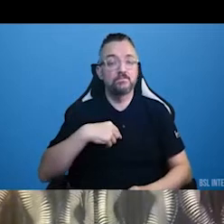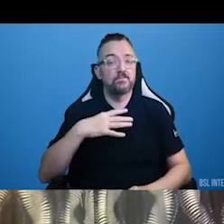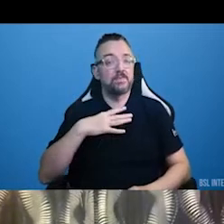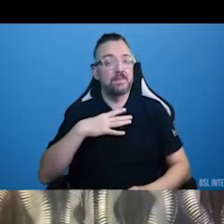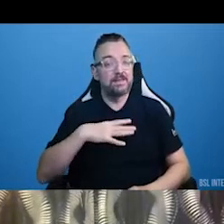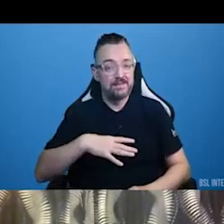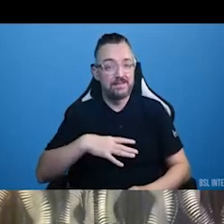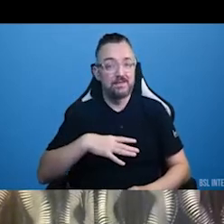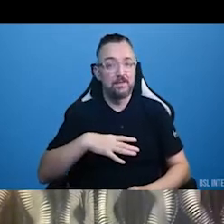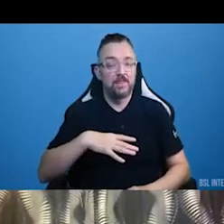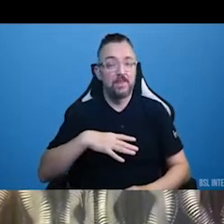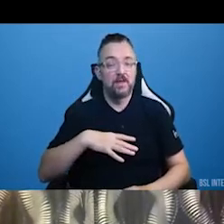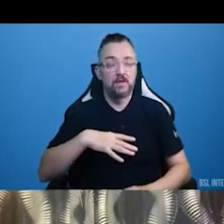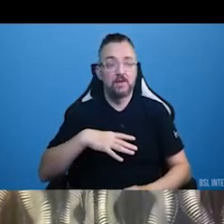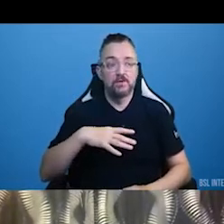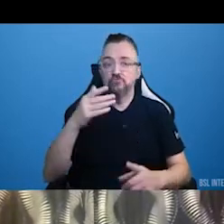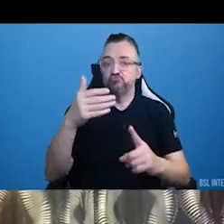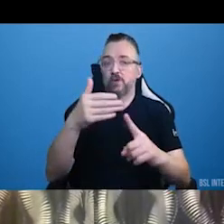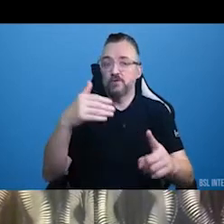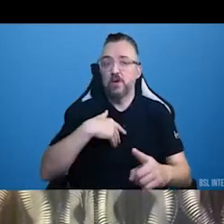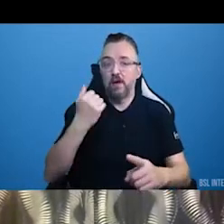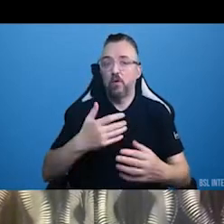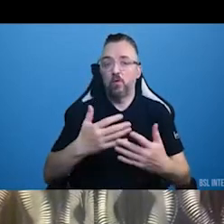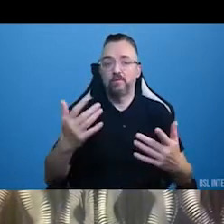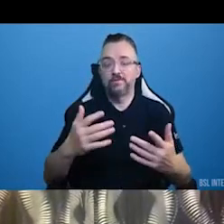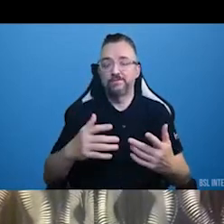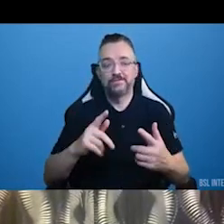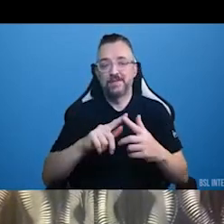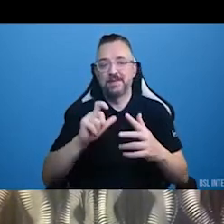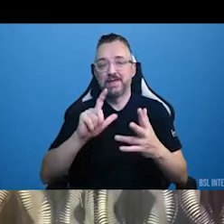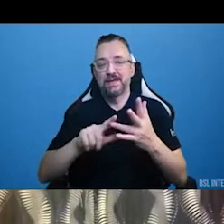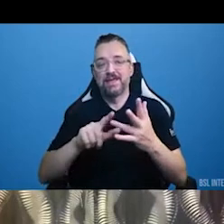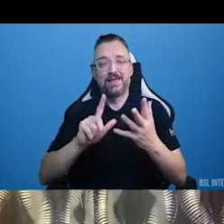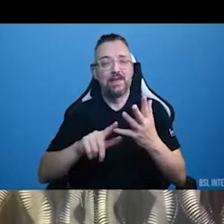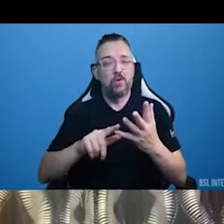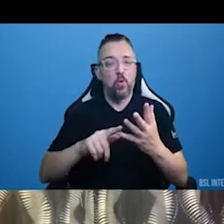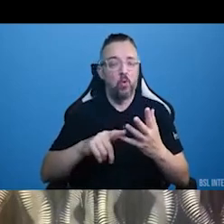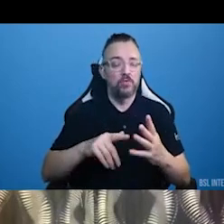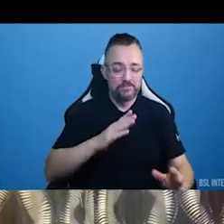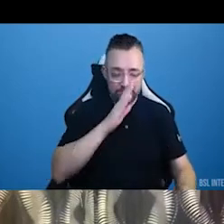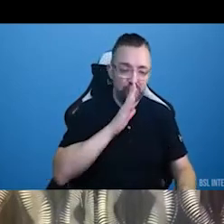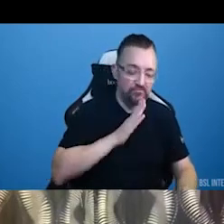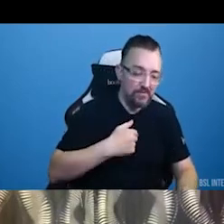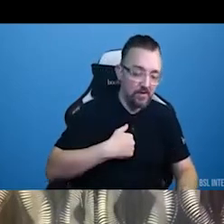I personally have a great deal of ecological grief, and a climate anxiety that is set off quite often,